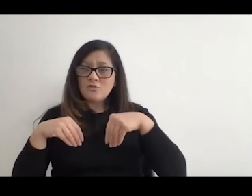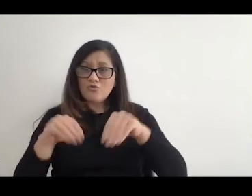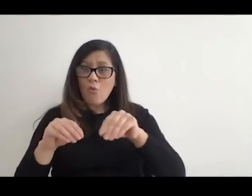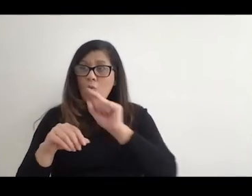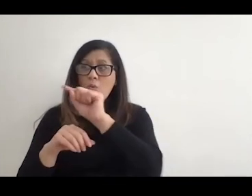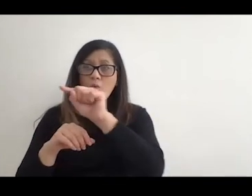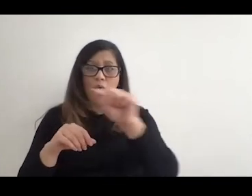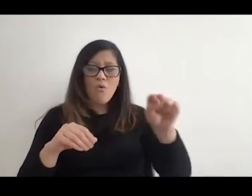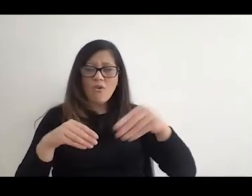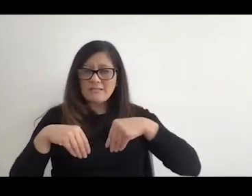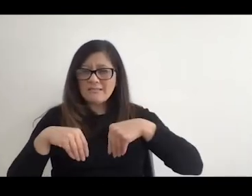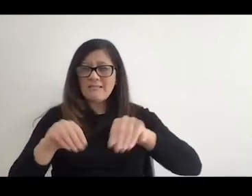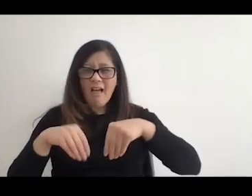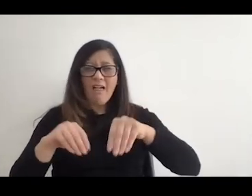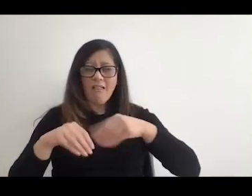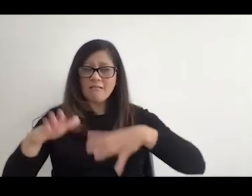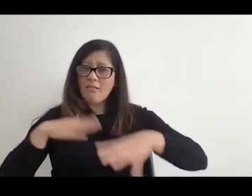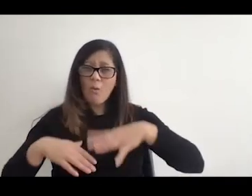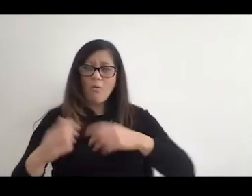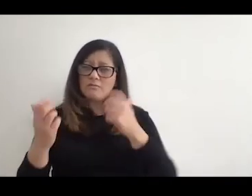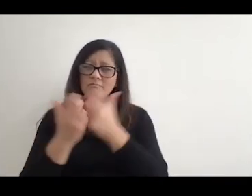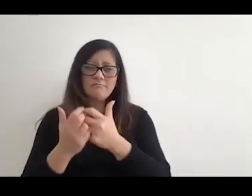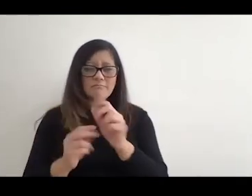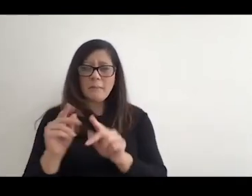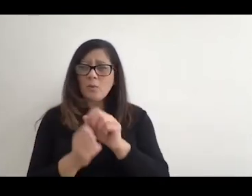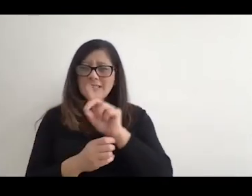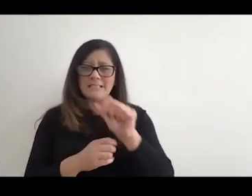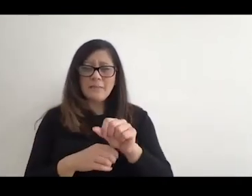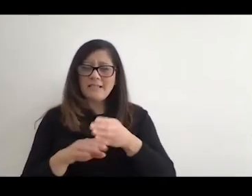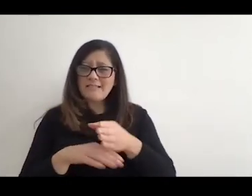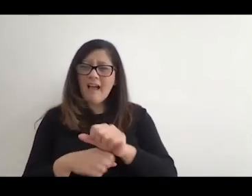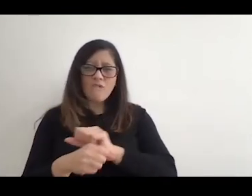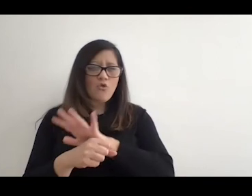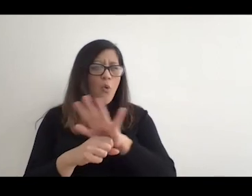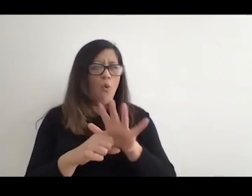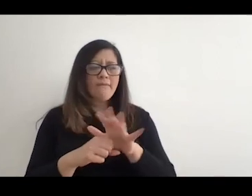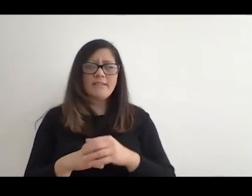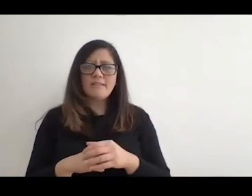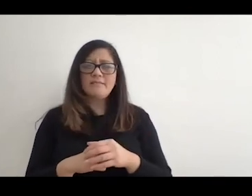Post covid. Once we're able to start to think